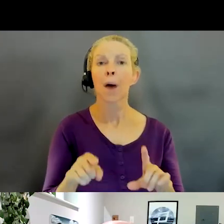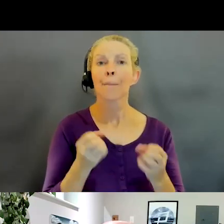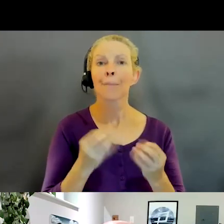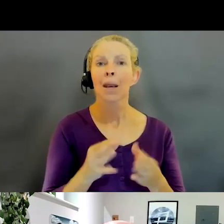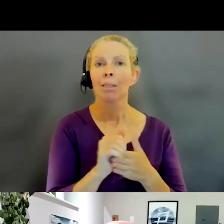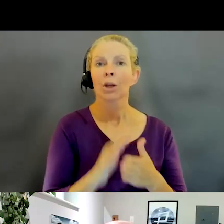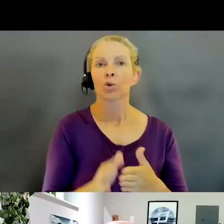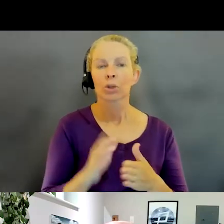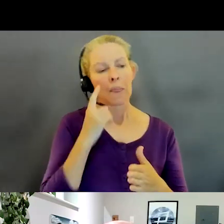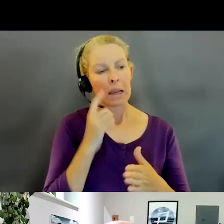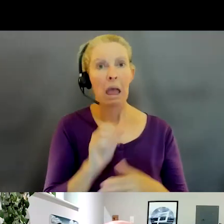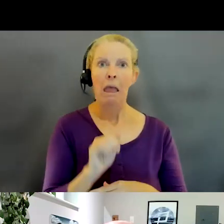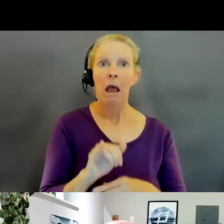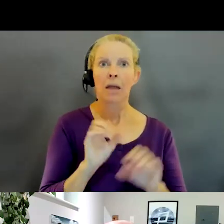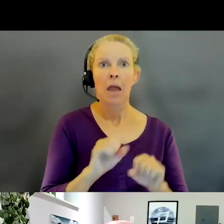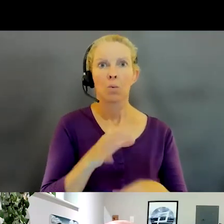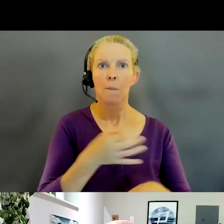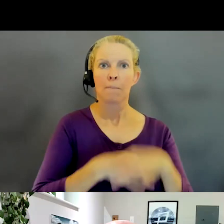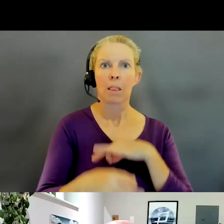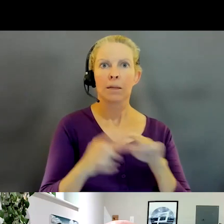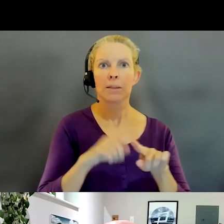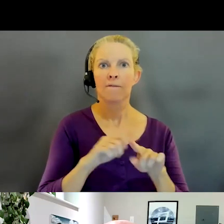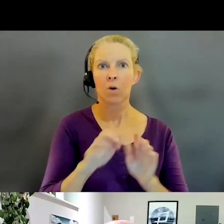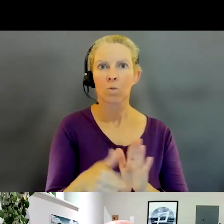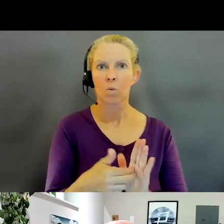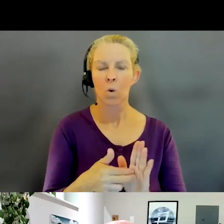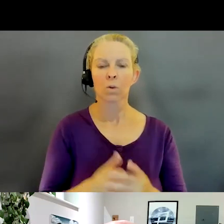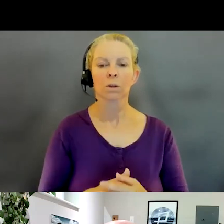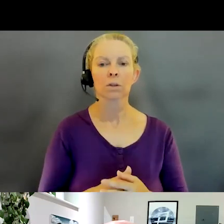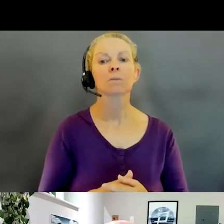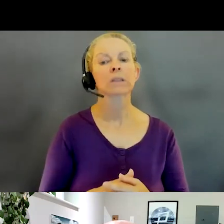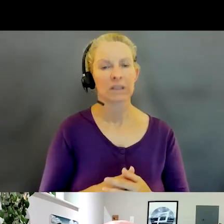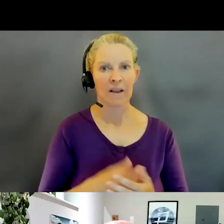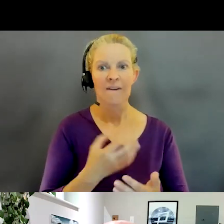and even if AI can't detect everything, they feel it is a reasonable financial risk. How do you see